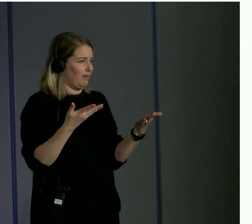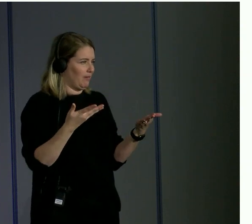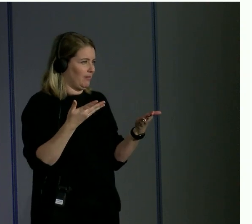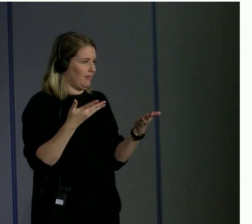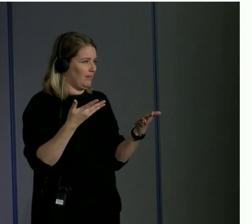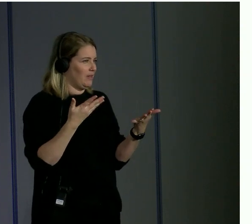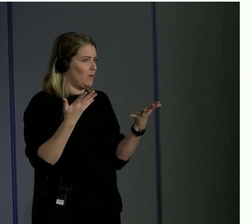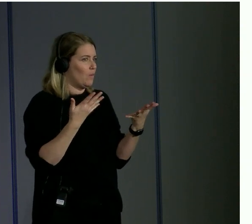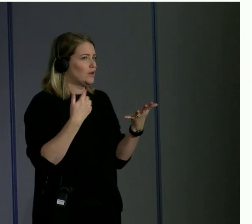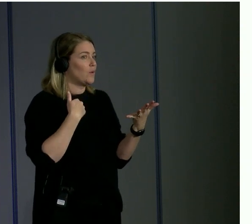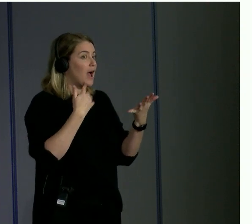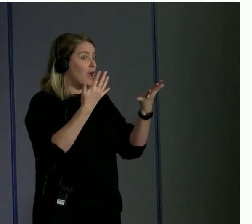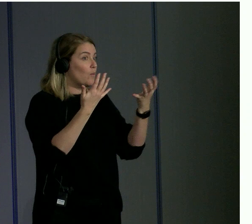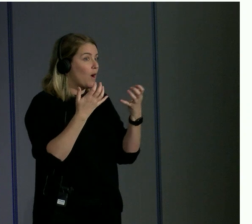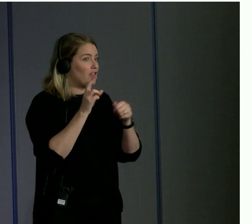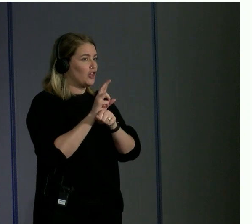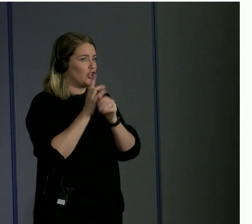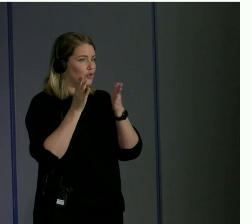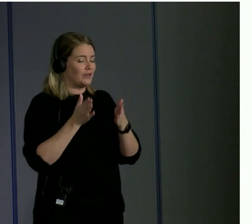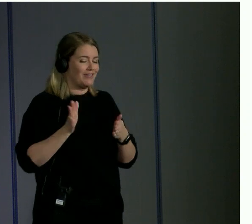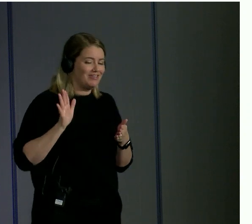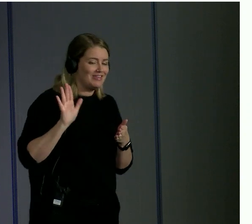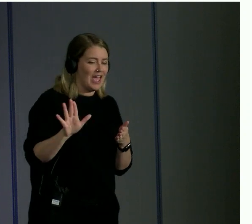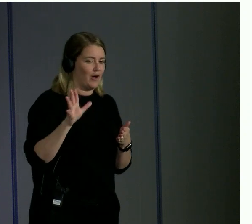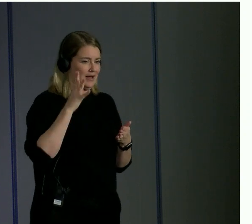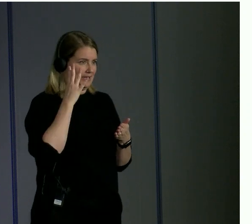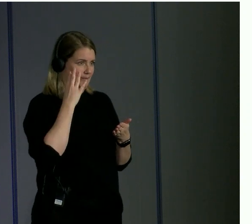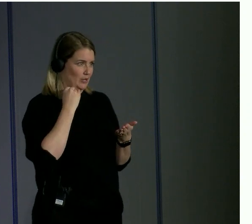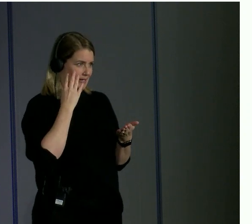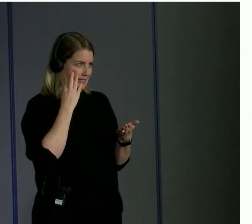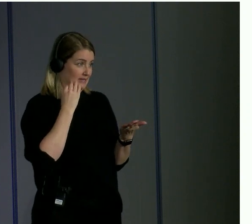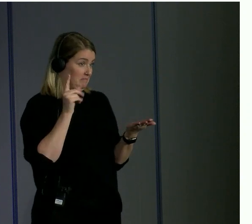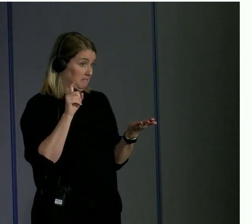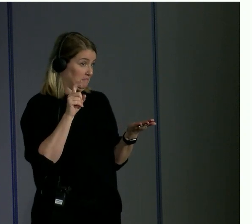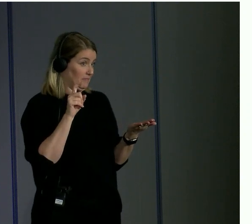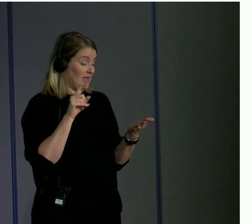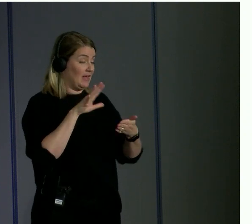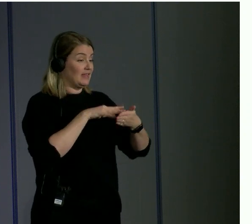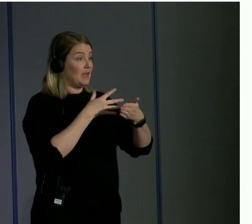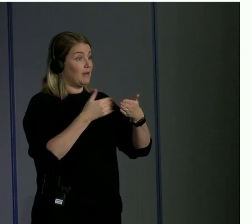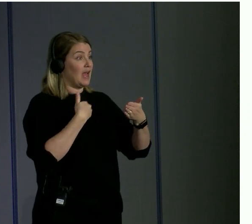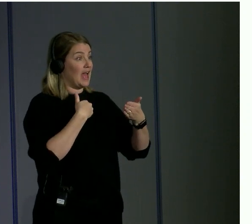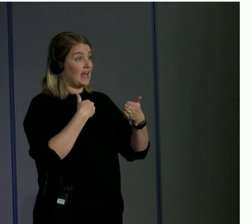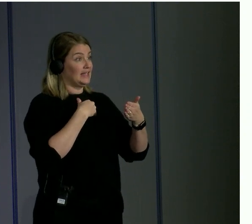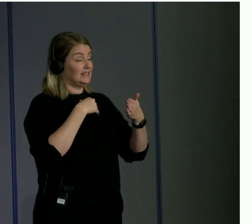What do I want the user-experience to be? Now the fact table has vertical text, that's